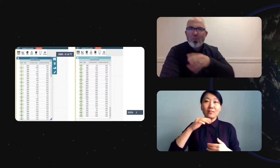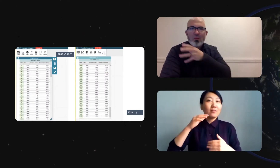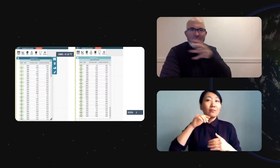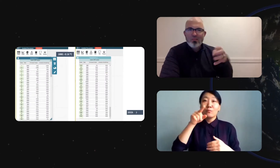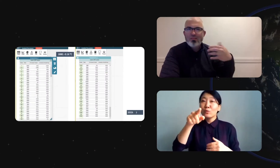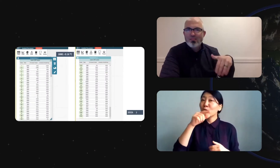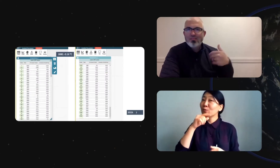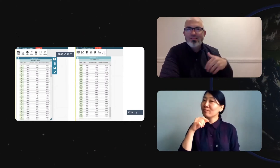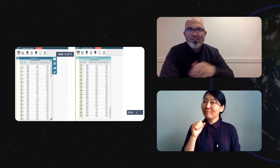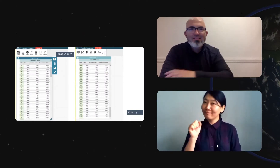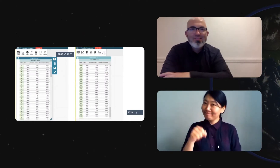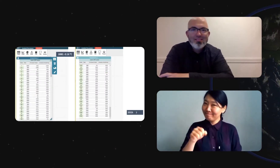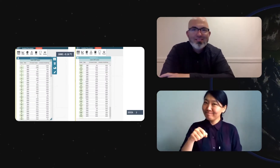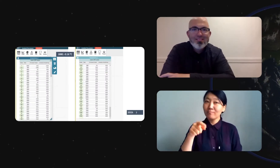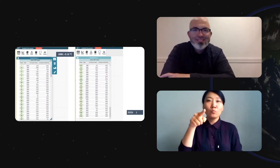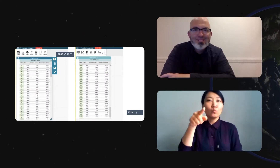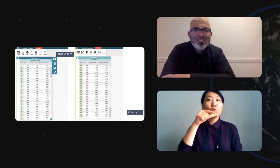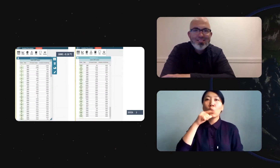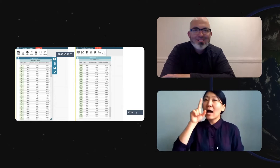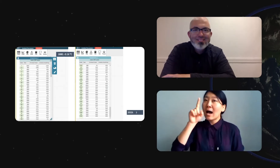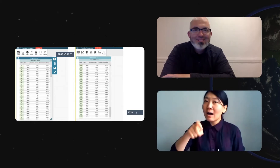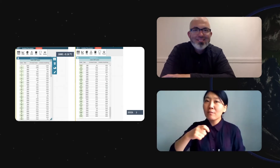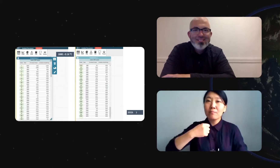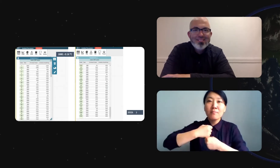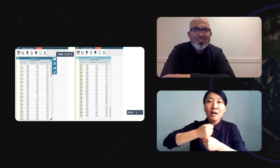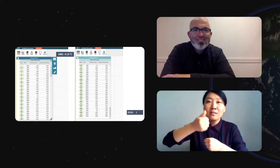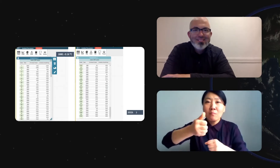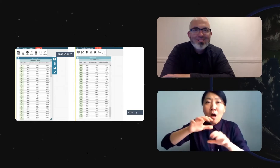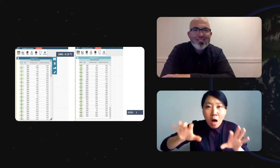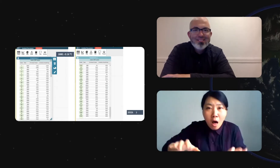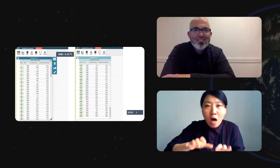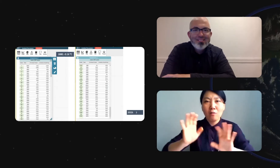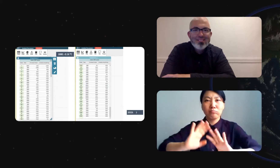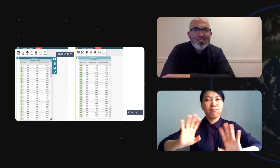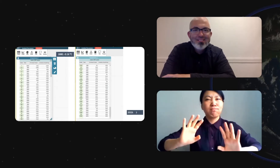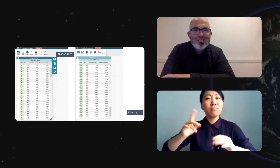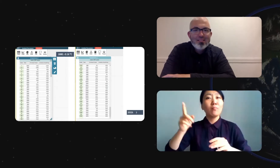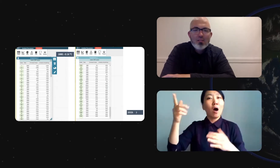You don't have to do anything. You don't have to make the table.